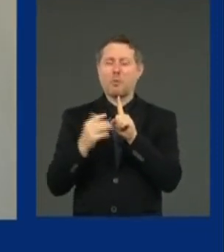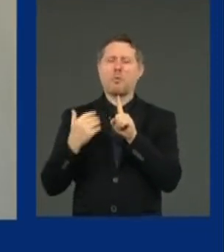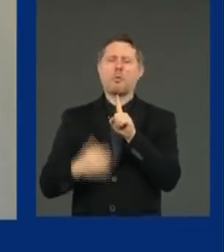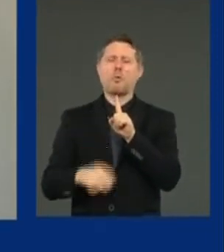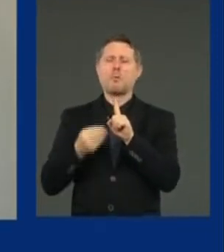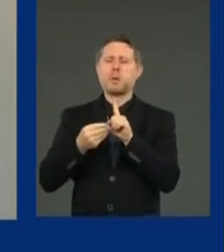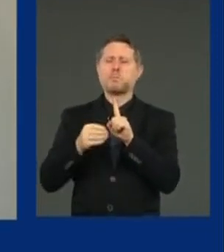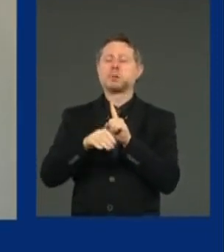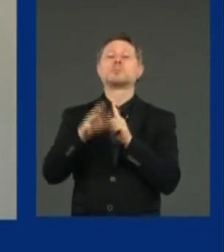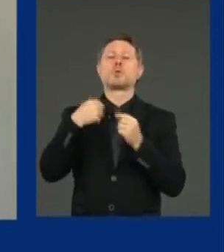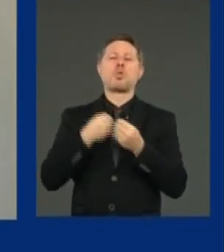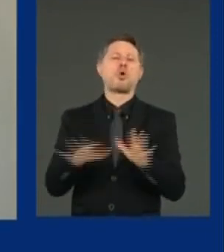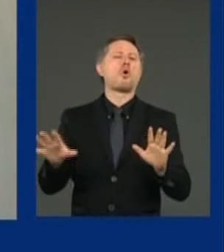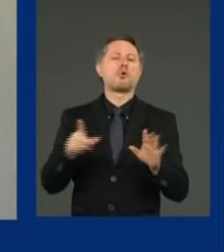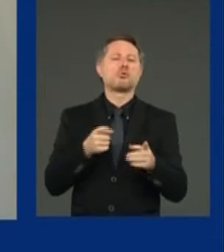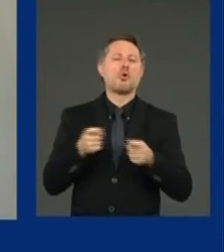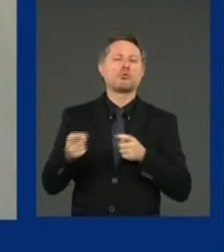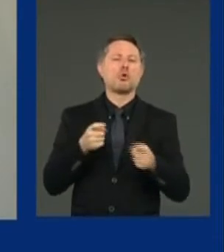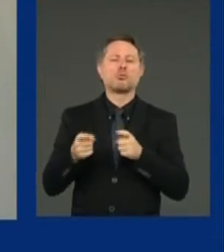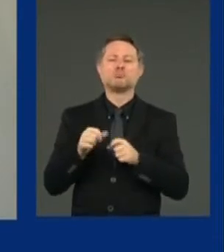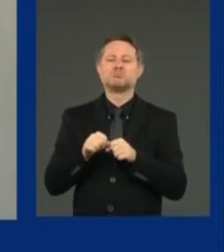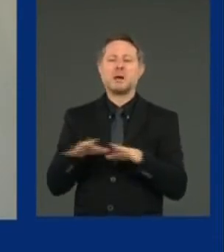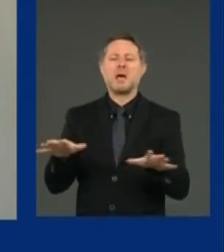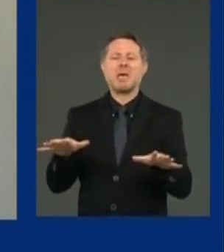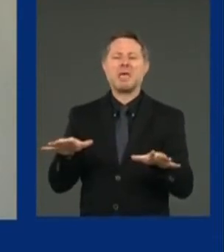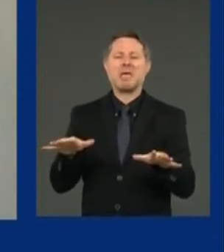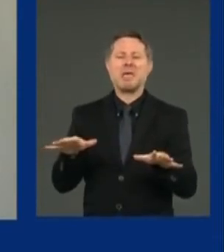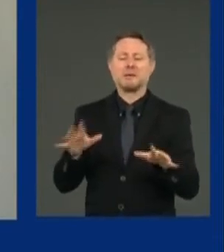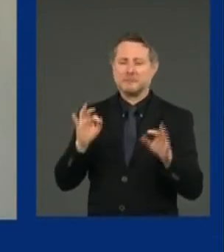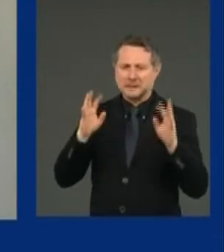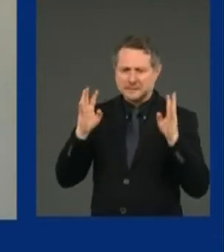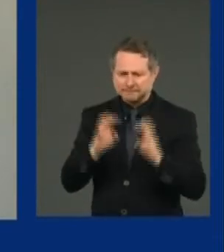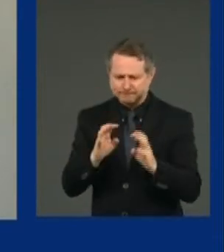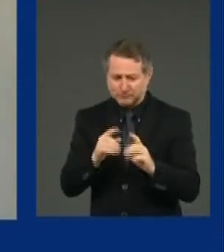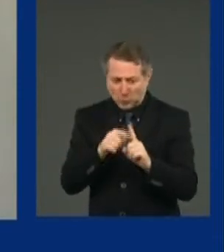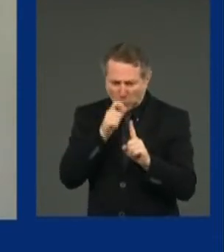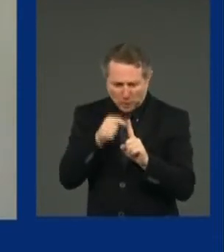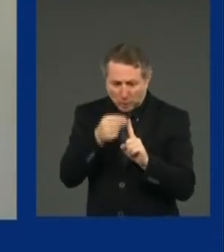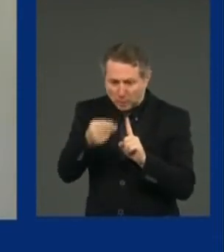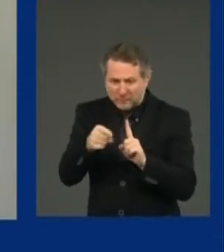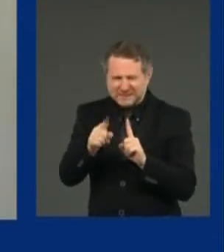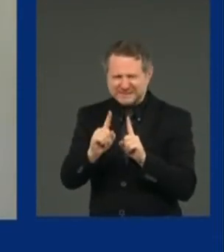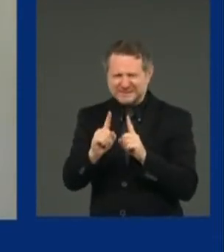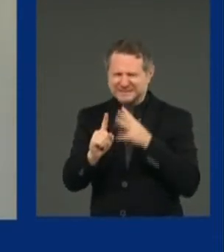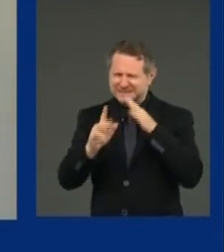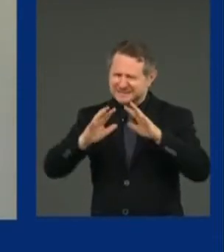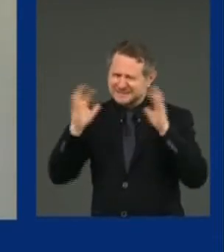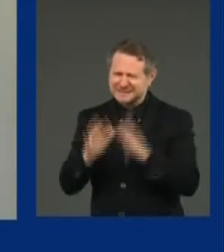VIRUS GOING FORWARD. IF R GOES ABOVE ONE, THAT MEANS THE VIRUS IS NO LONGER CONTAINED